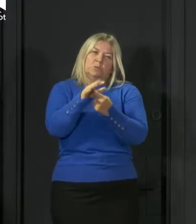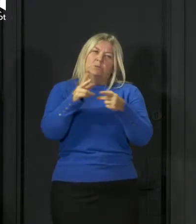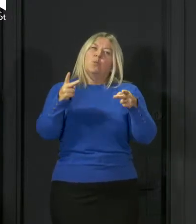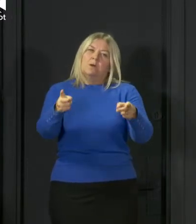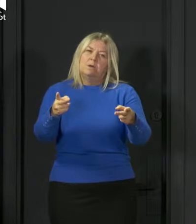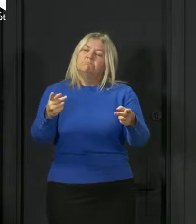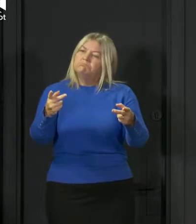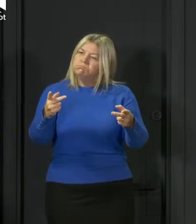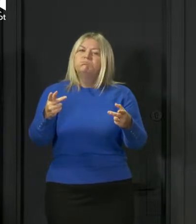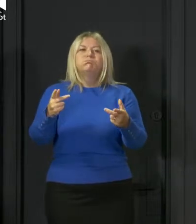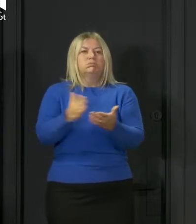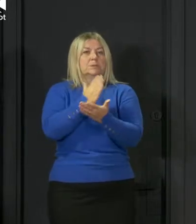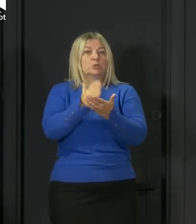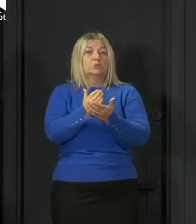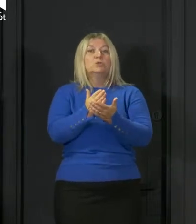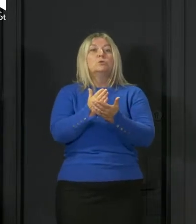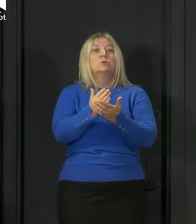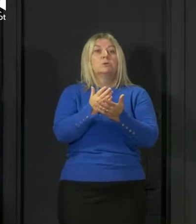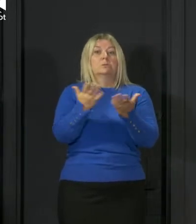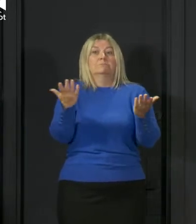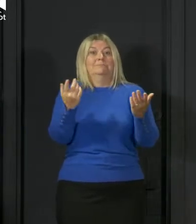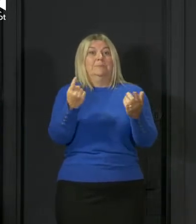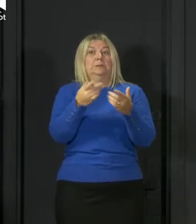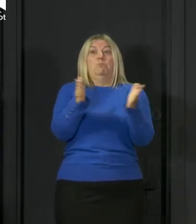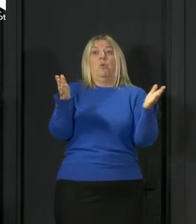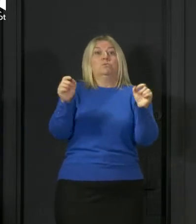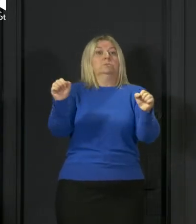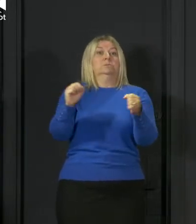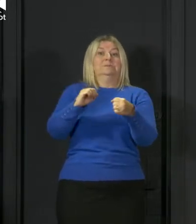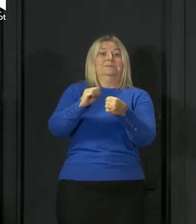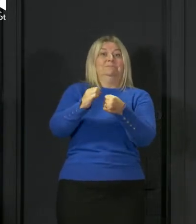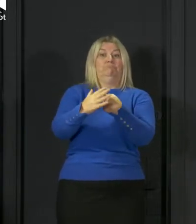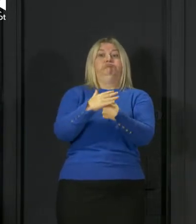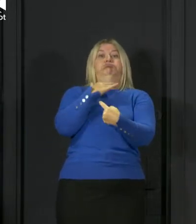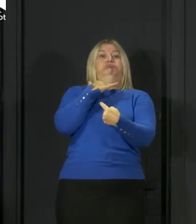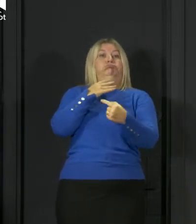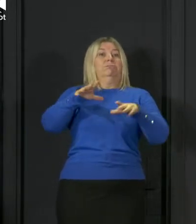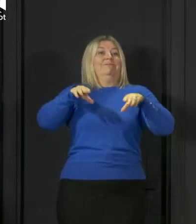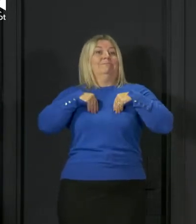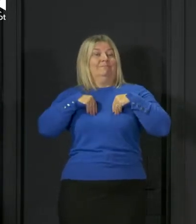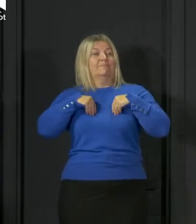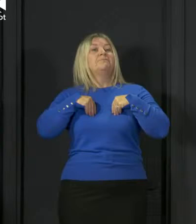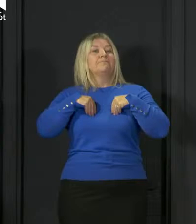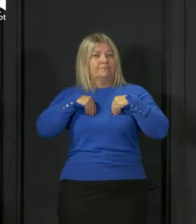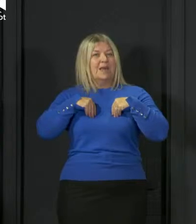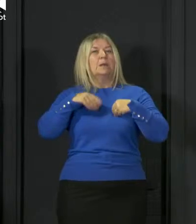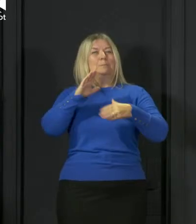anybody who is exposed to the virus gets quick notification of the need to self-isolate if that